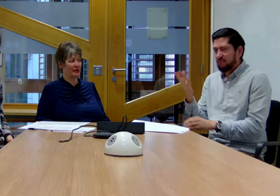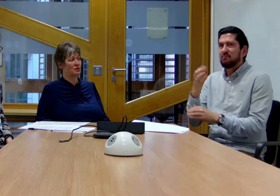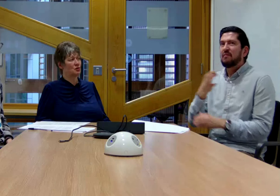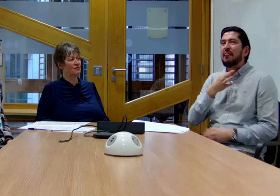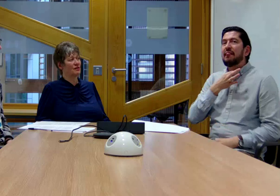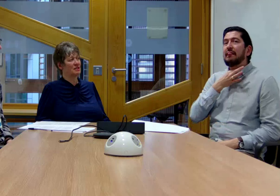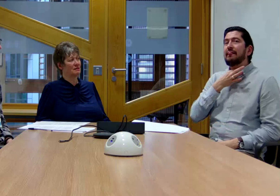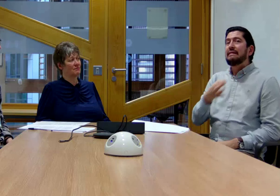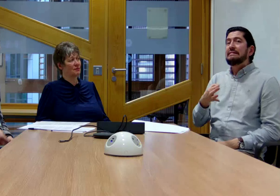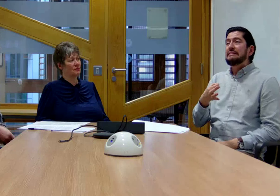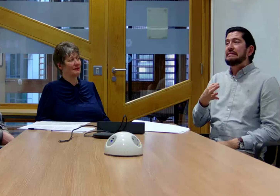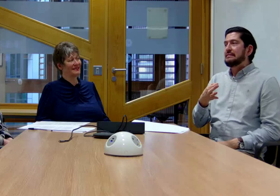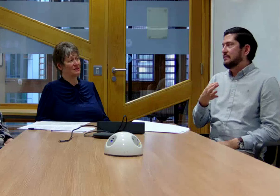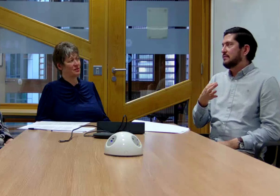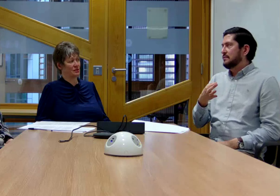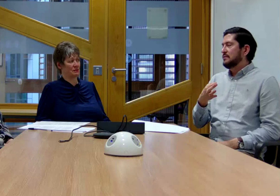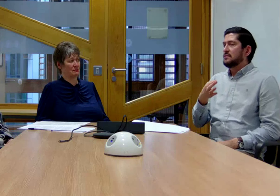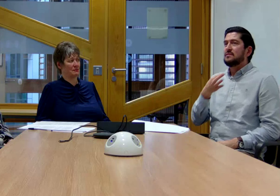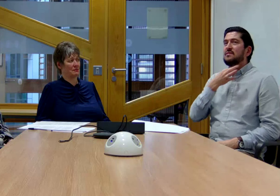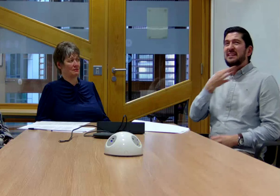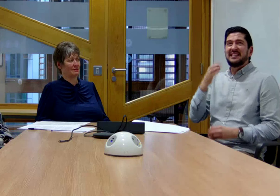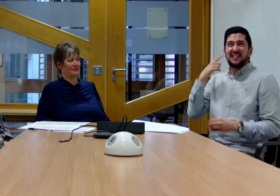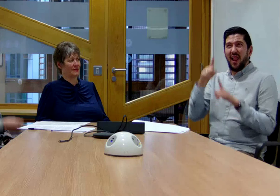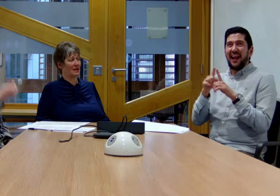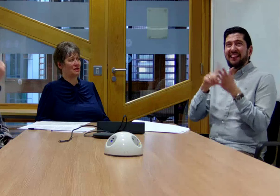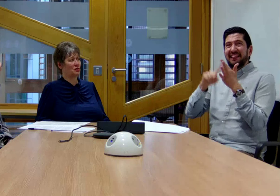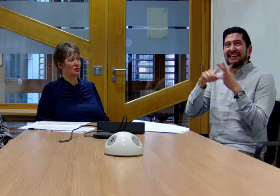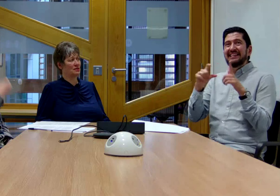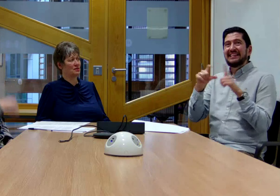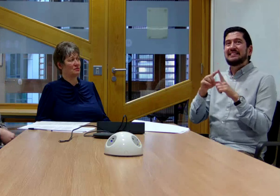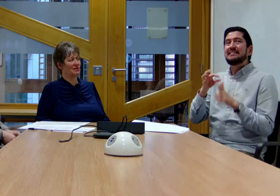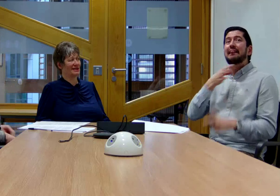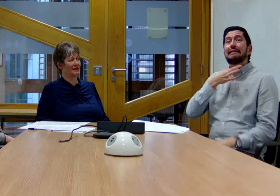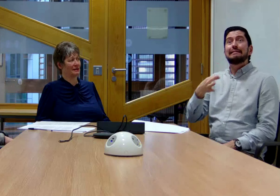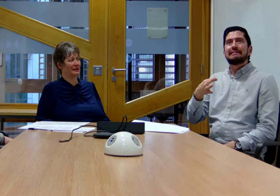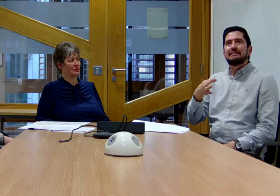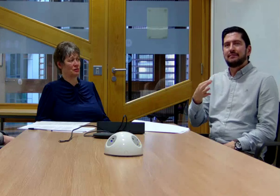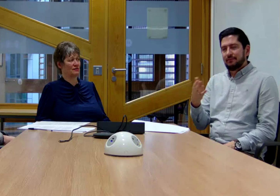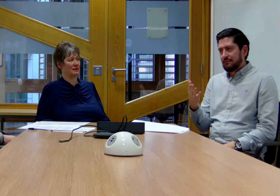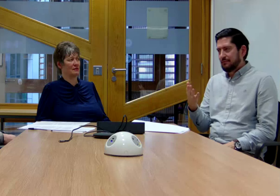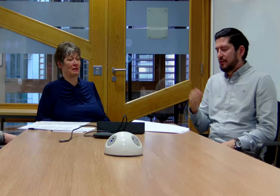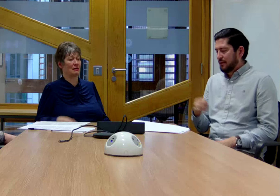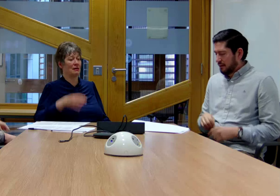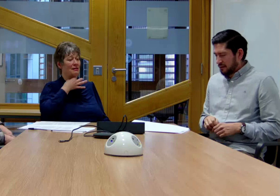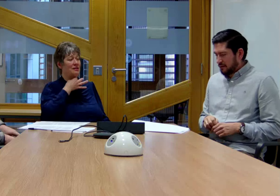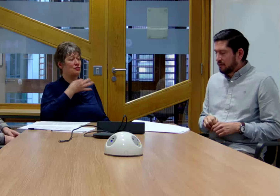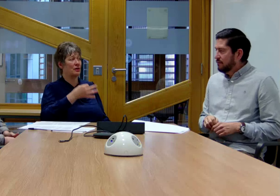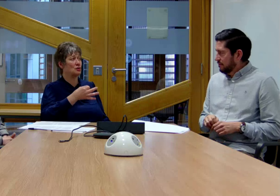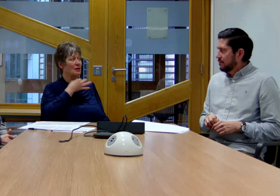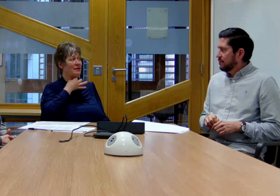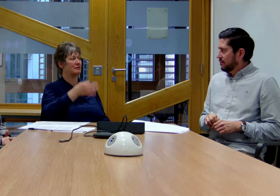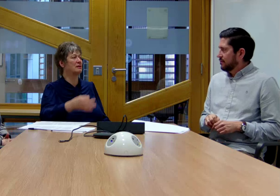It's more based on what the words sound like, so for example Leeds is like this as it sounds